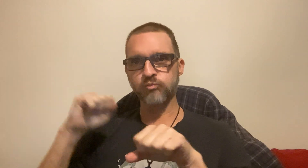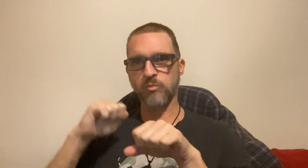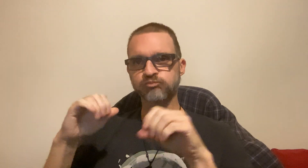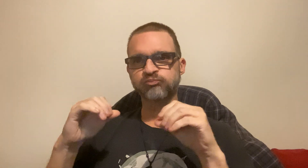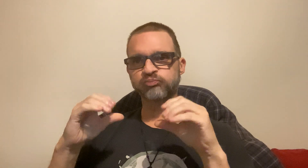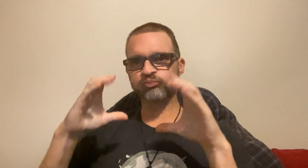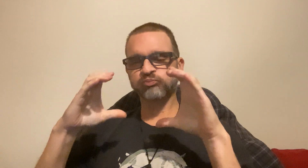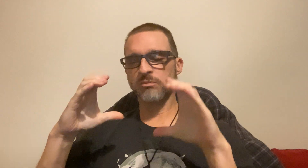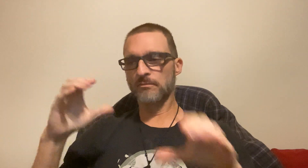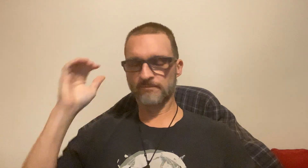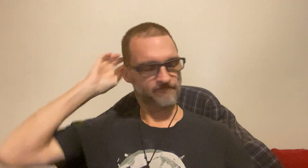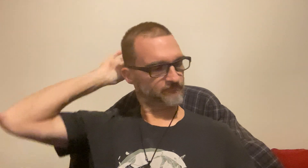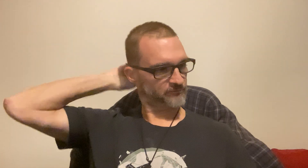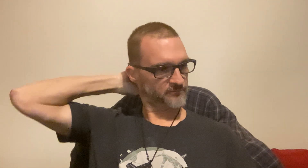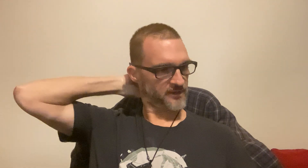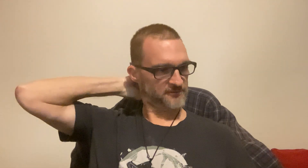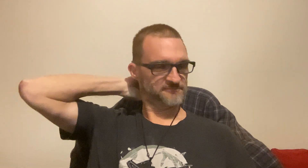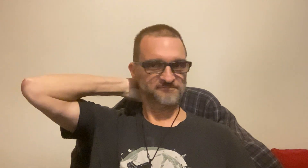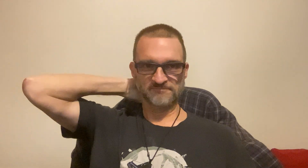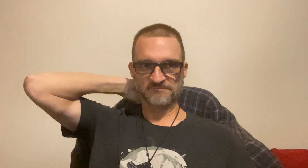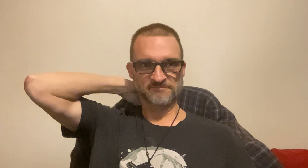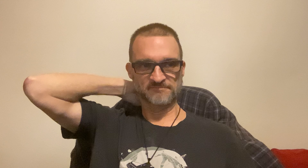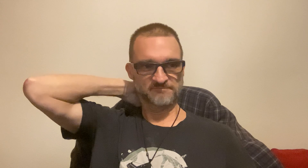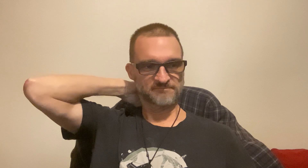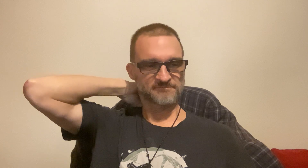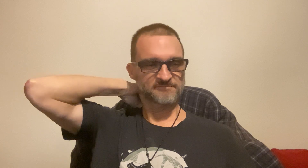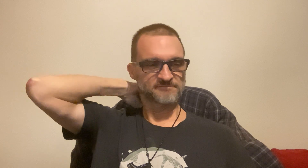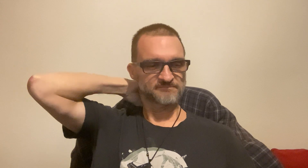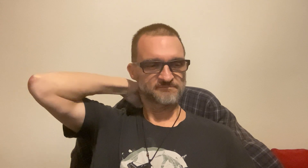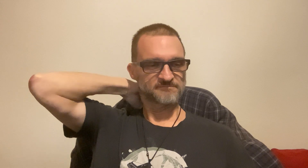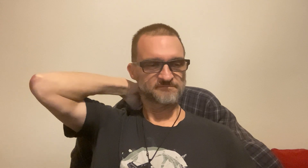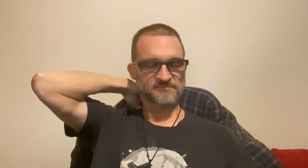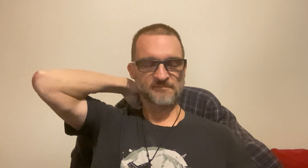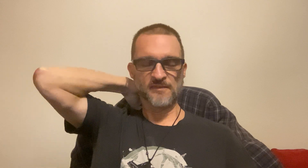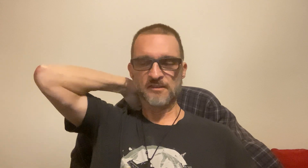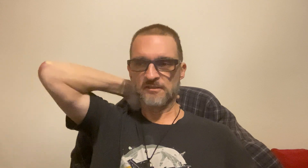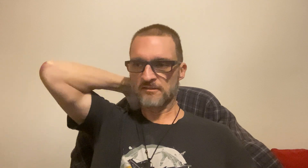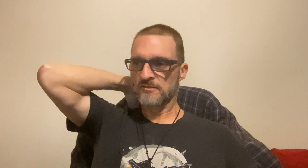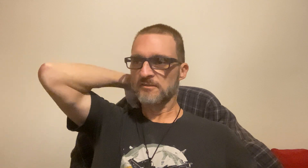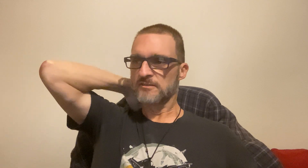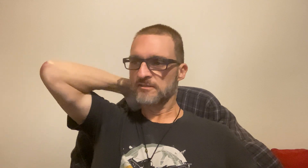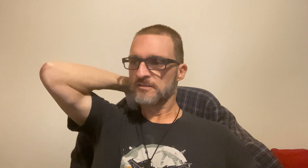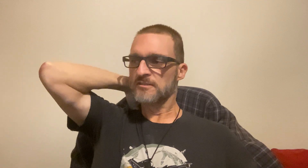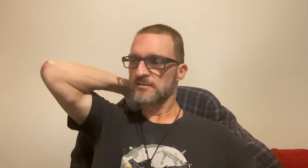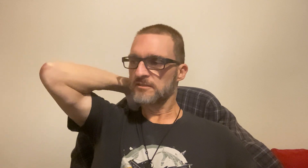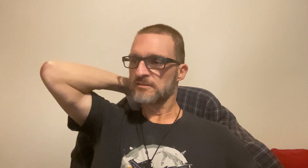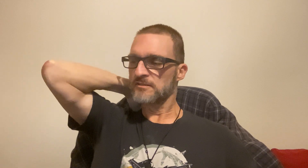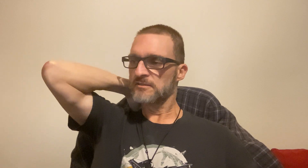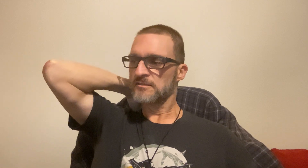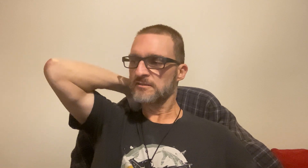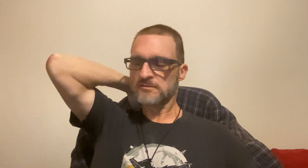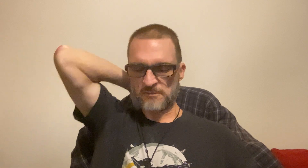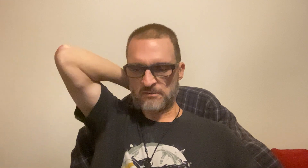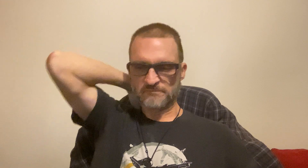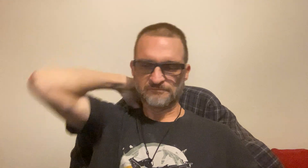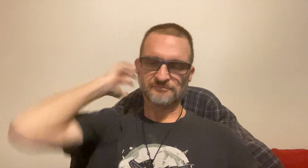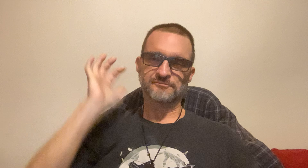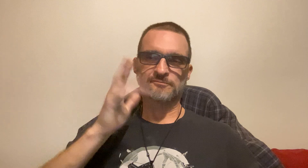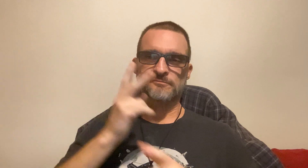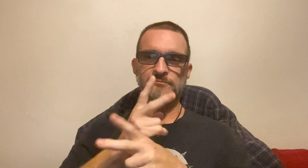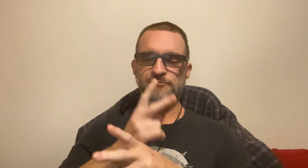I need to pump some air in my butt.